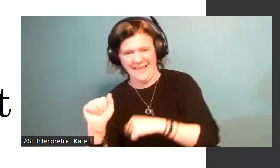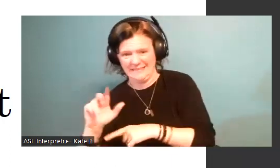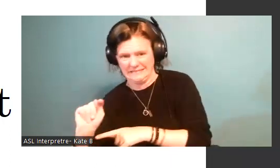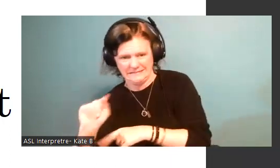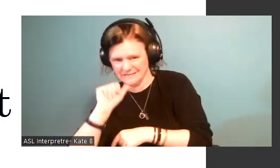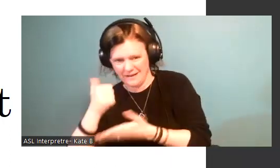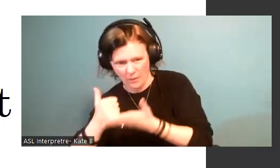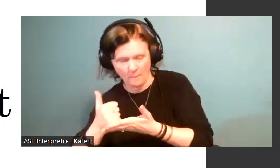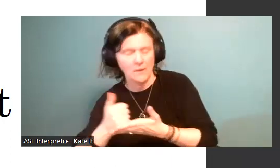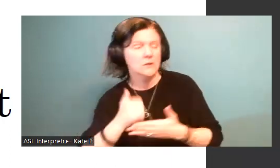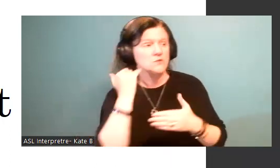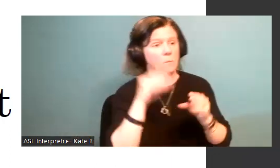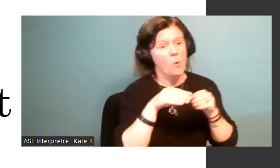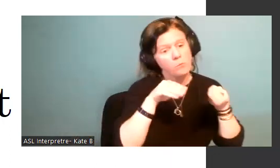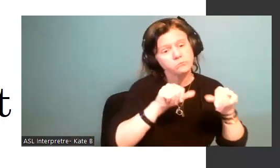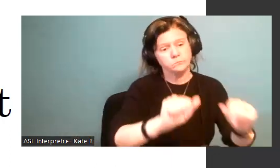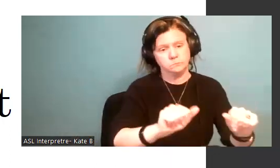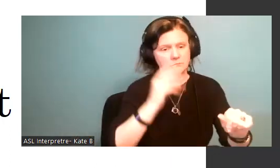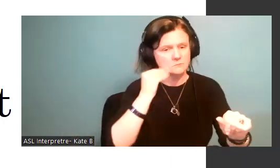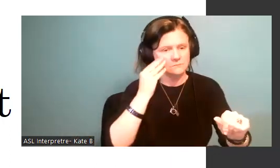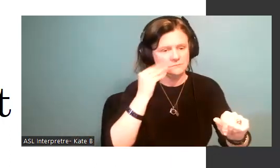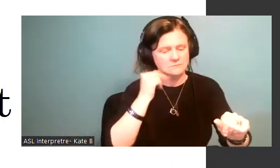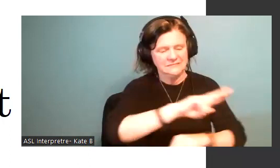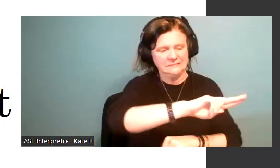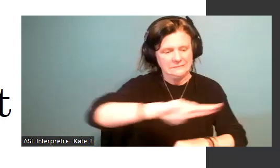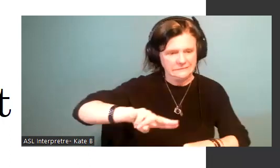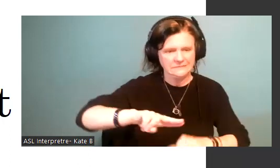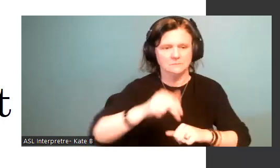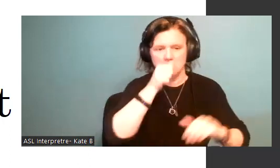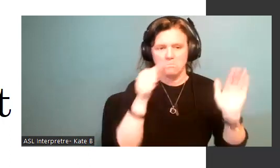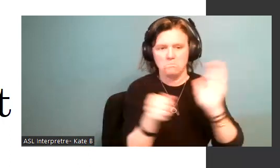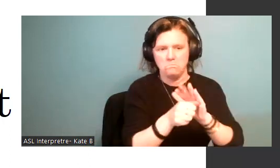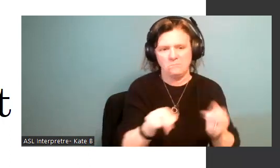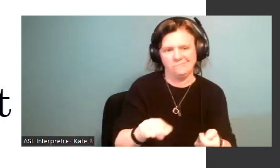horizontal separator in between content locks,